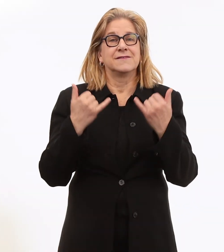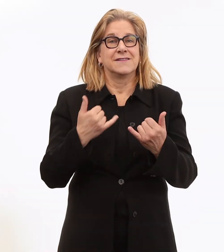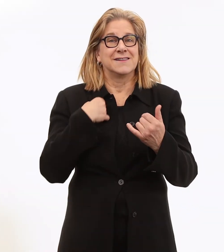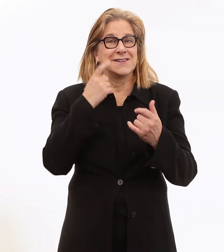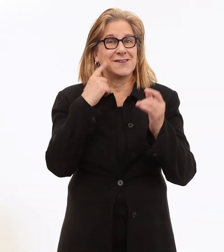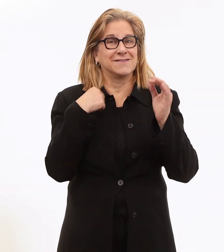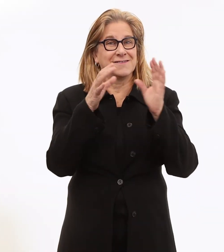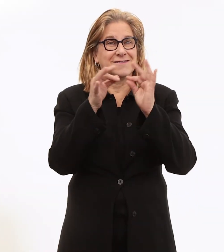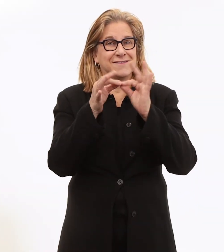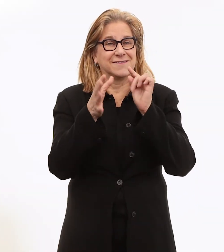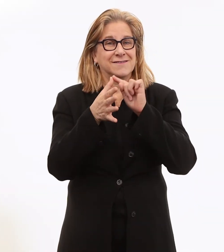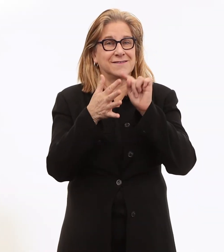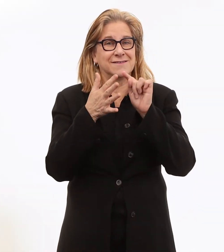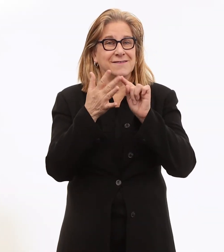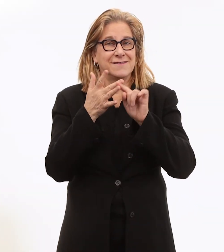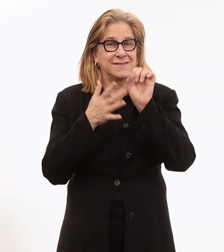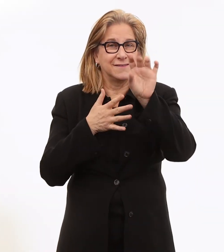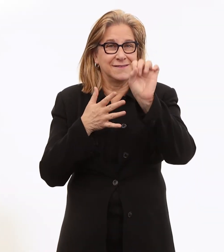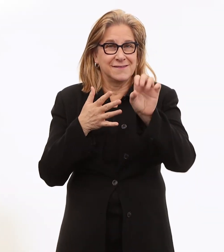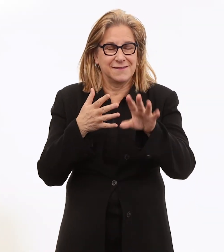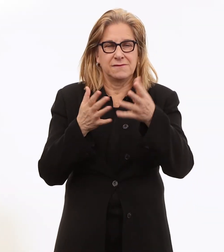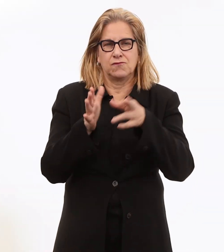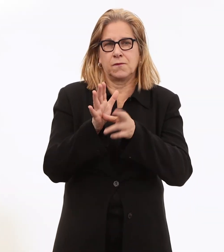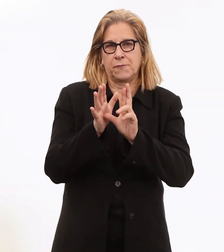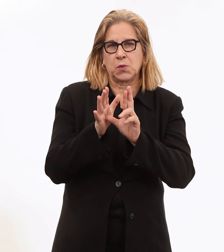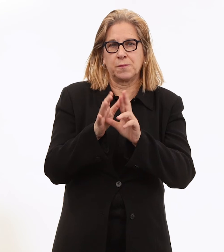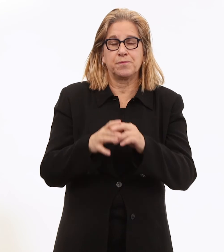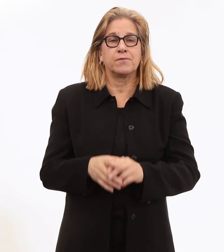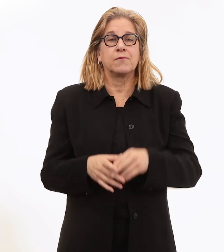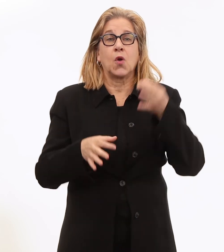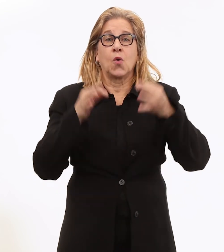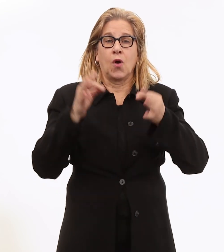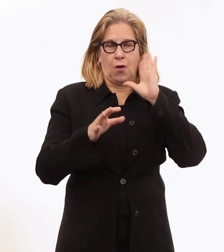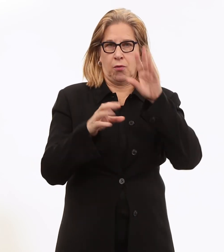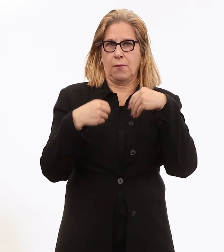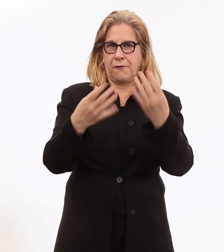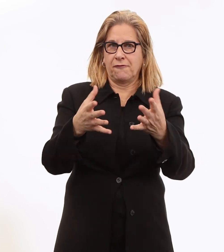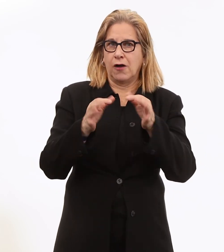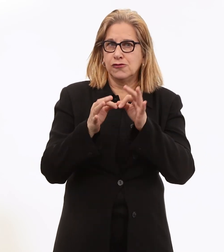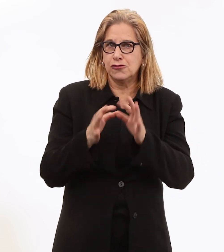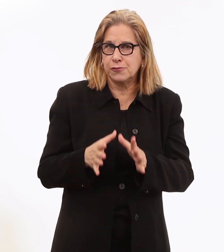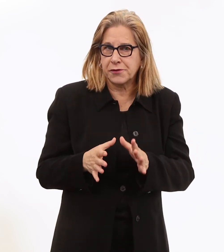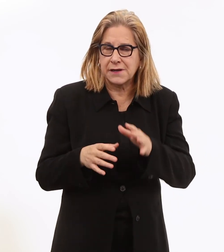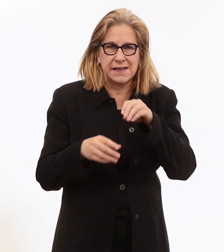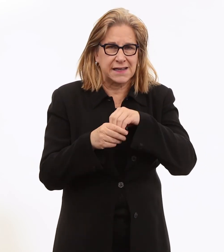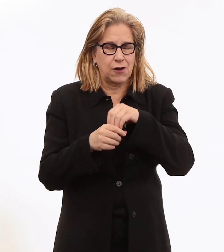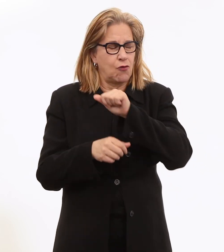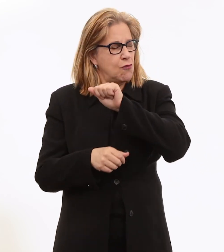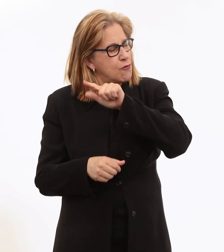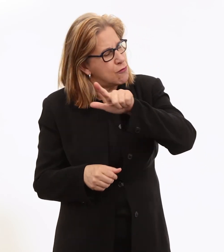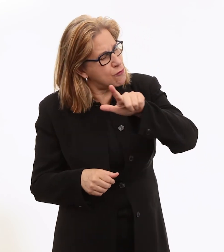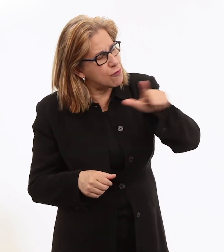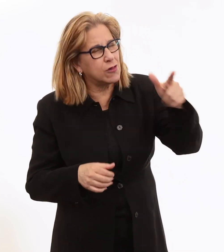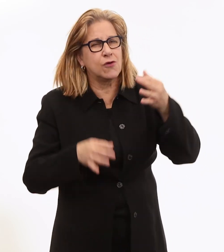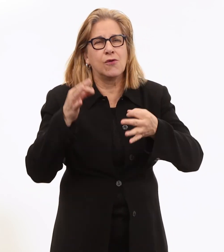Let's review what you have learned. The court will provide an interpreter for all court hearings and proceedings.